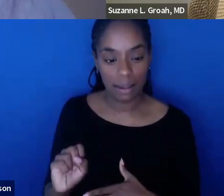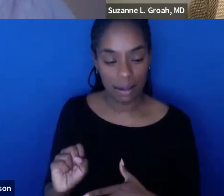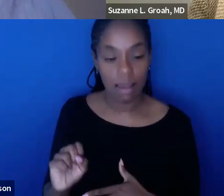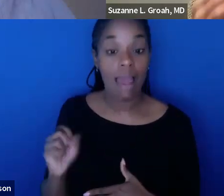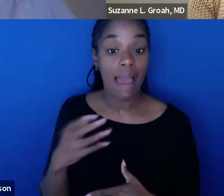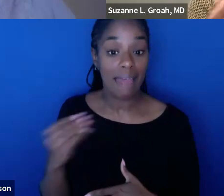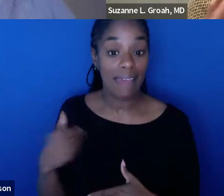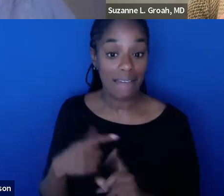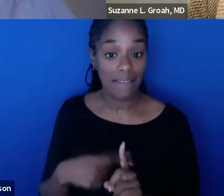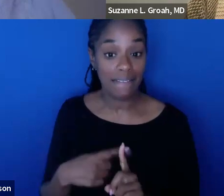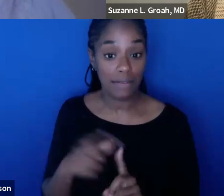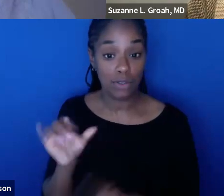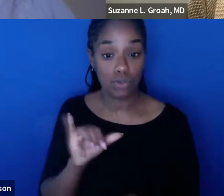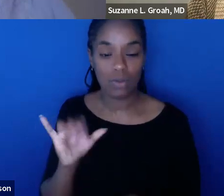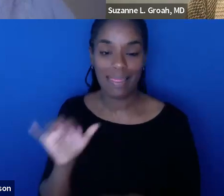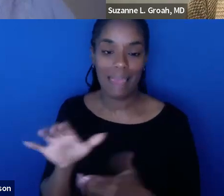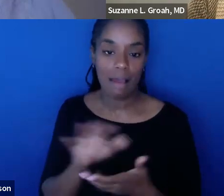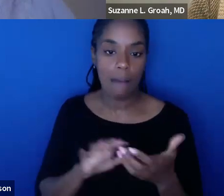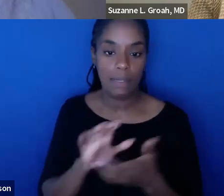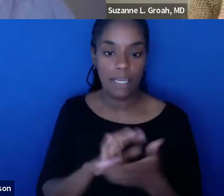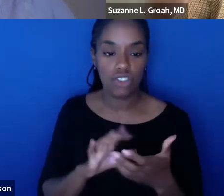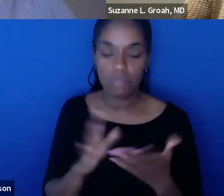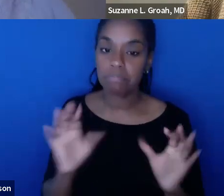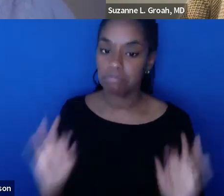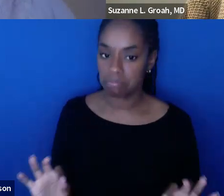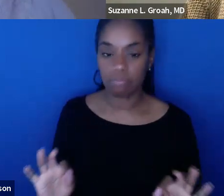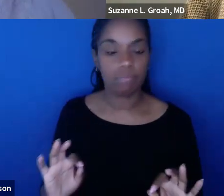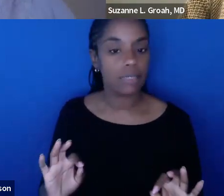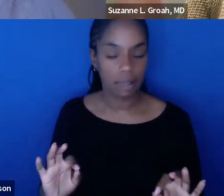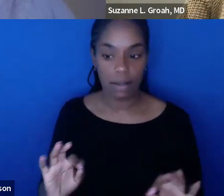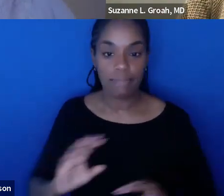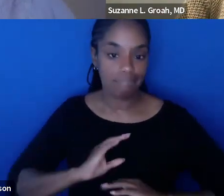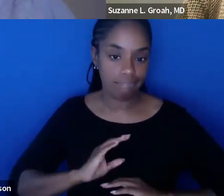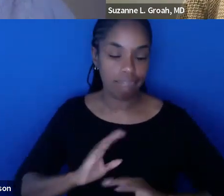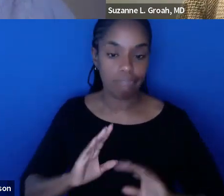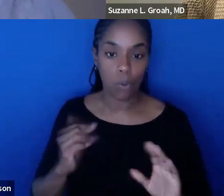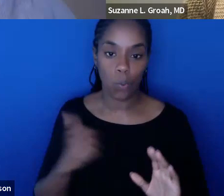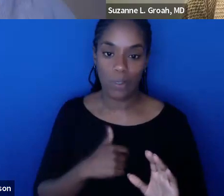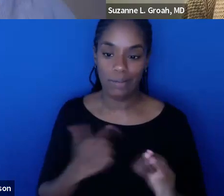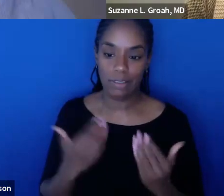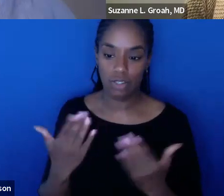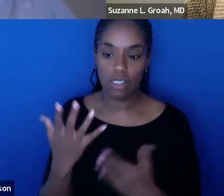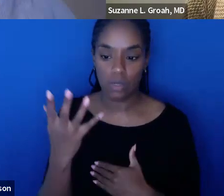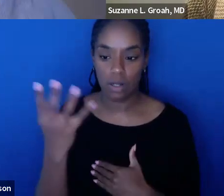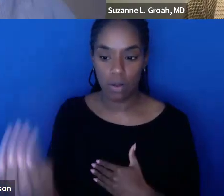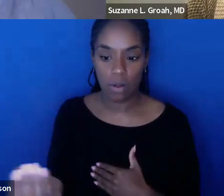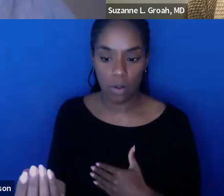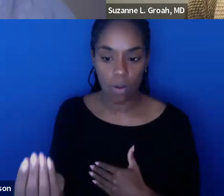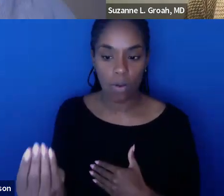Okay, though that combination is sufficient enough where we suggest you go and get evaluated for a urinary tract infection.